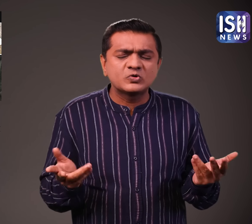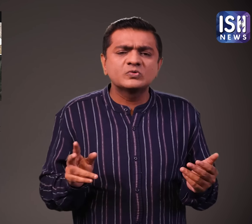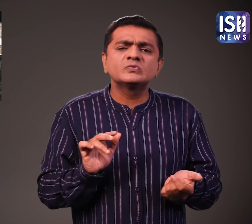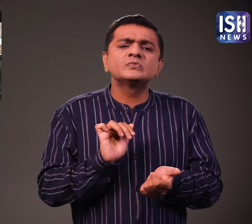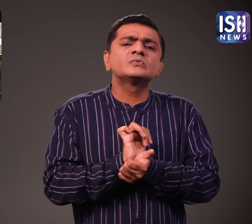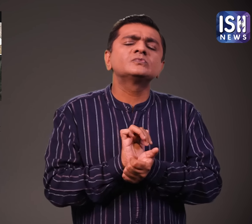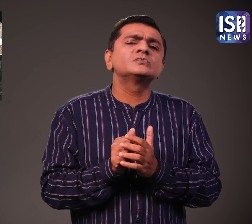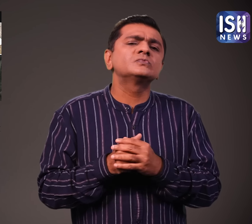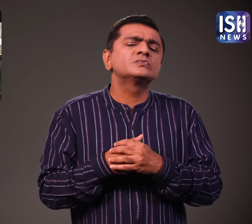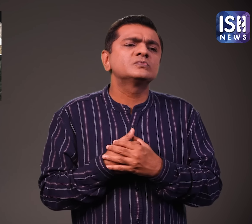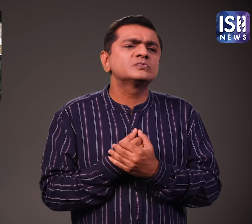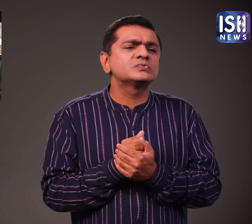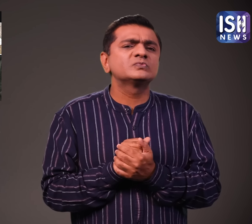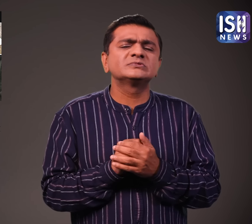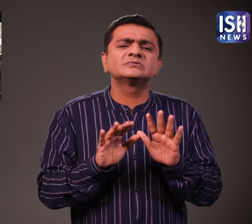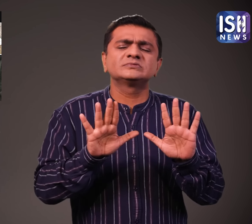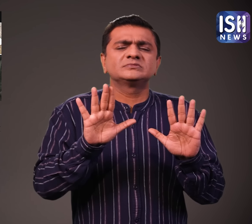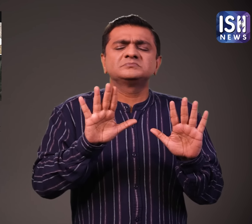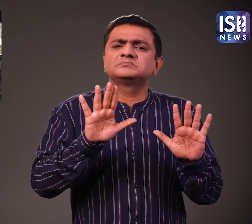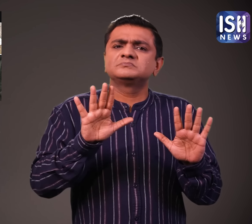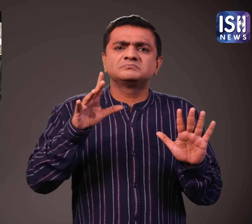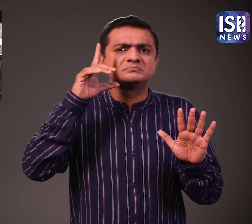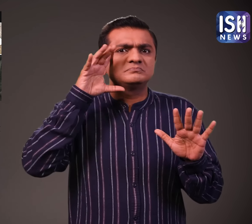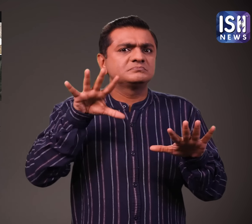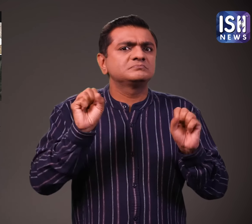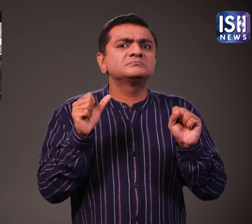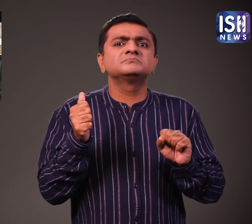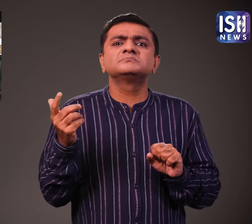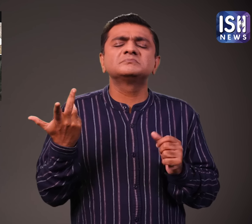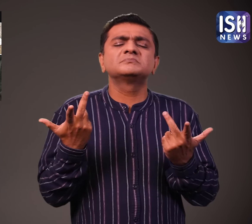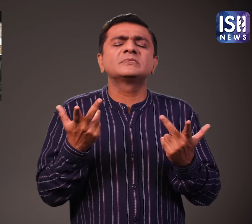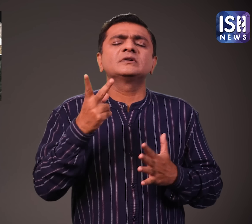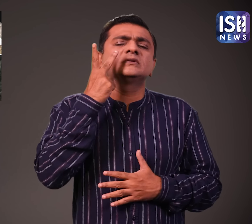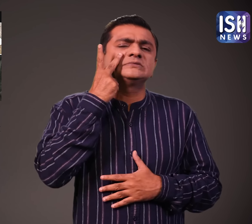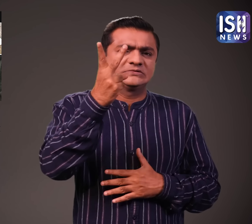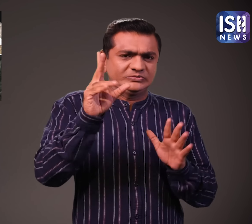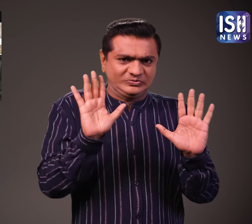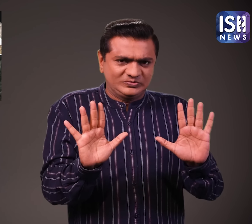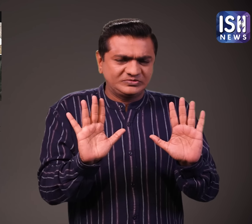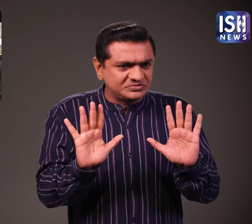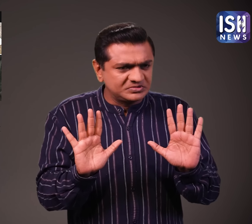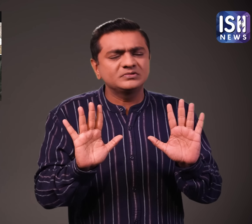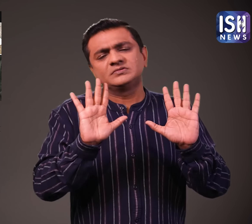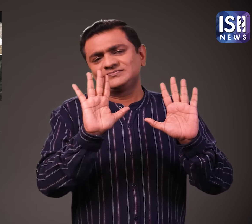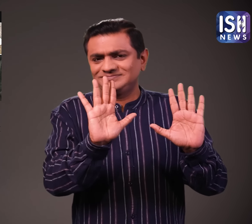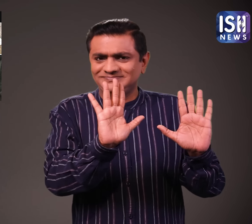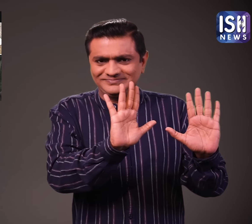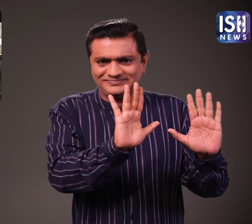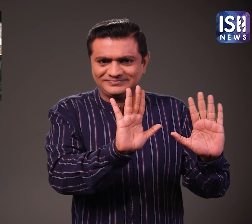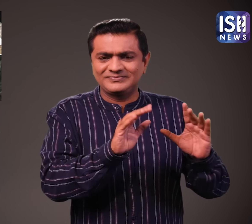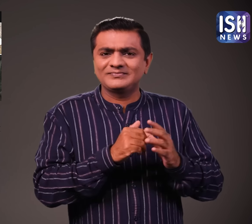The police were puzzled and continued their investigation.